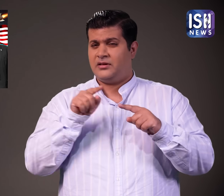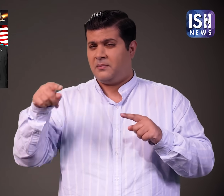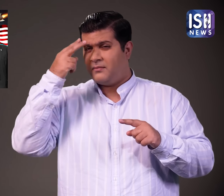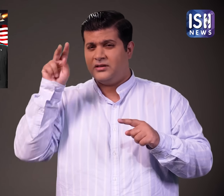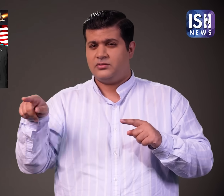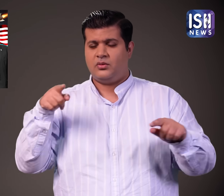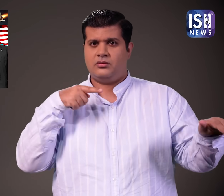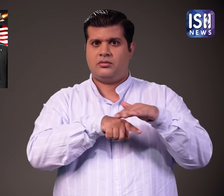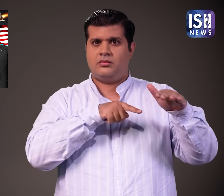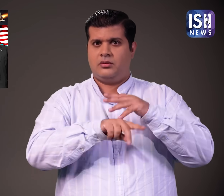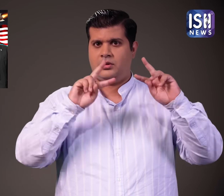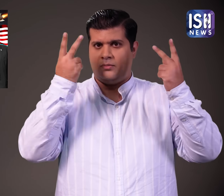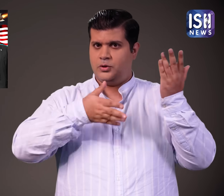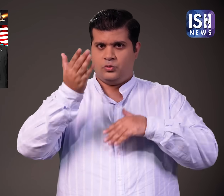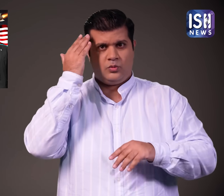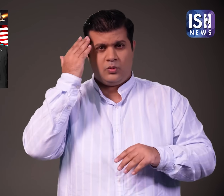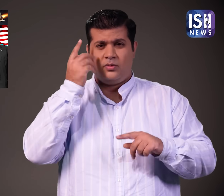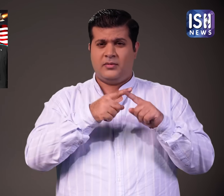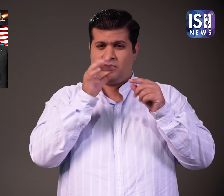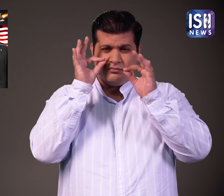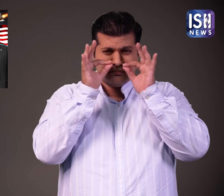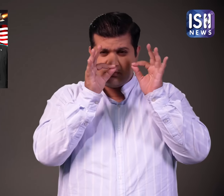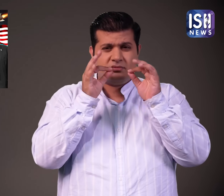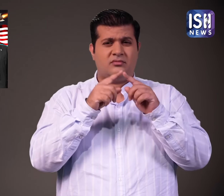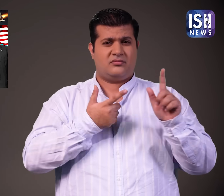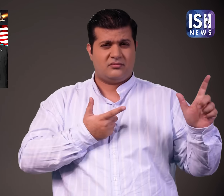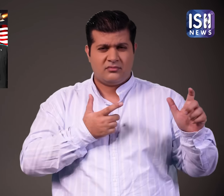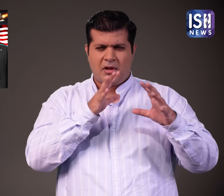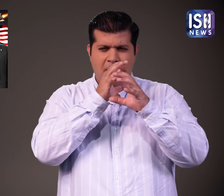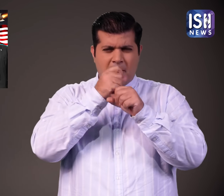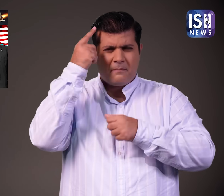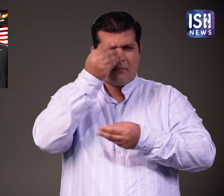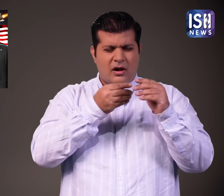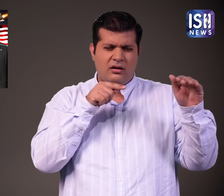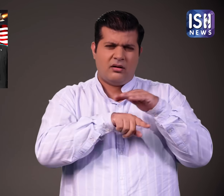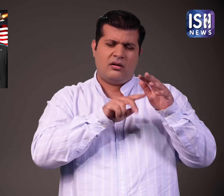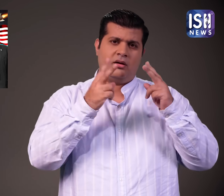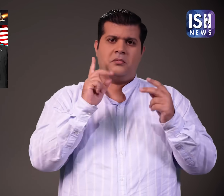Additionally, many illegal immigrants, along with drugs and weapons, come into the U.S. from Mexico, which you already know.